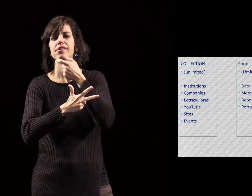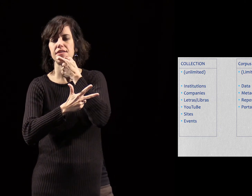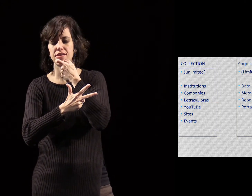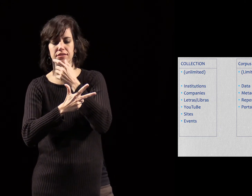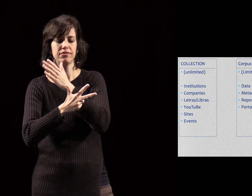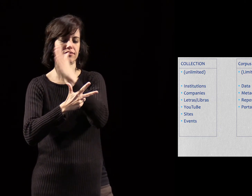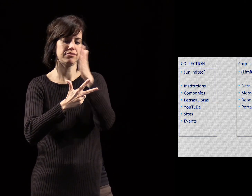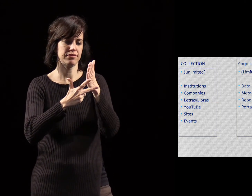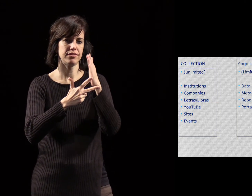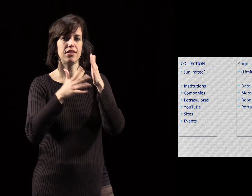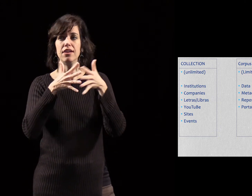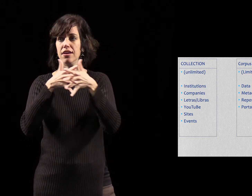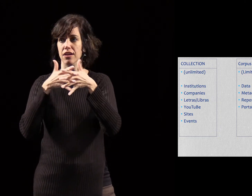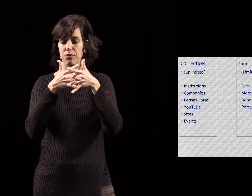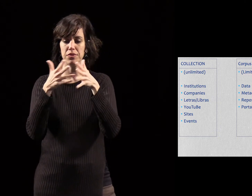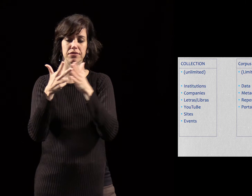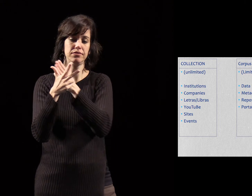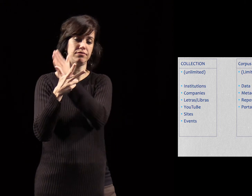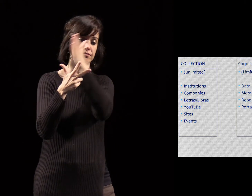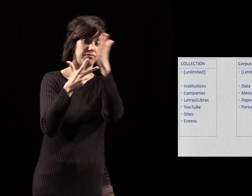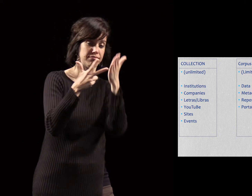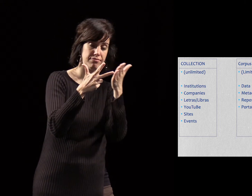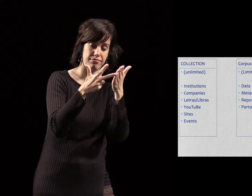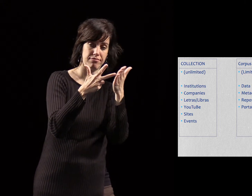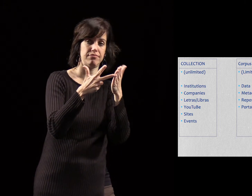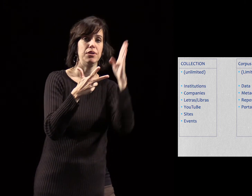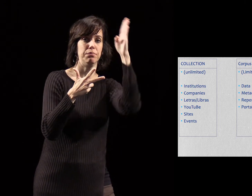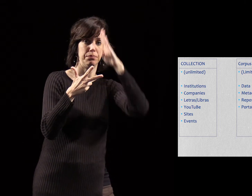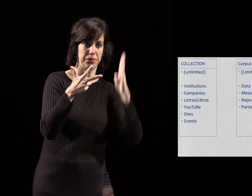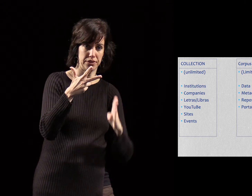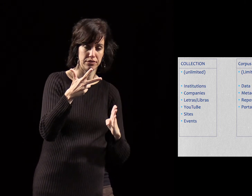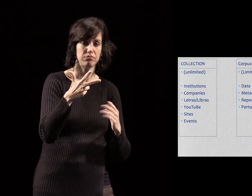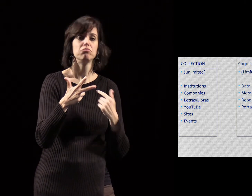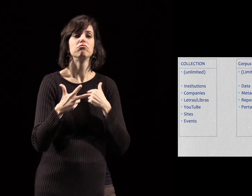from 3 countries-- England, America, and Brazil.